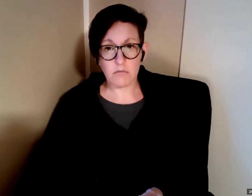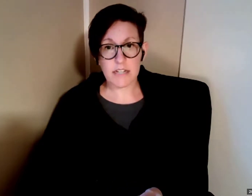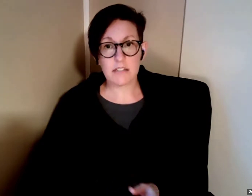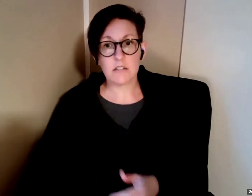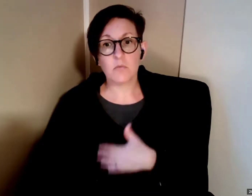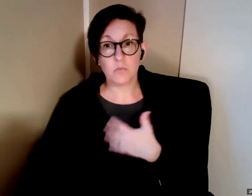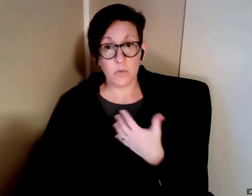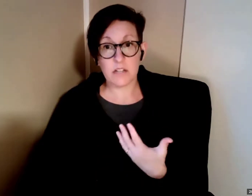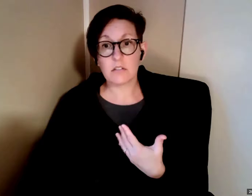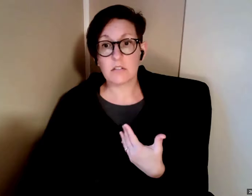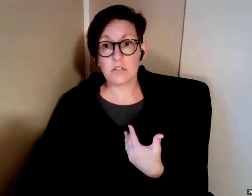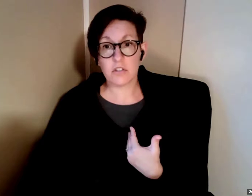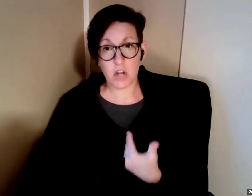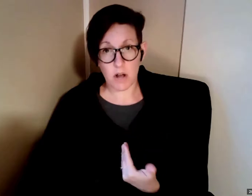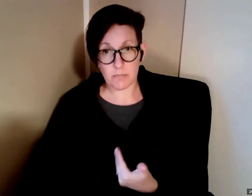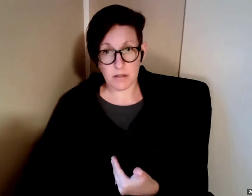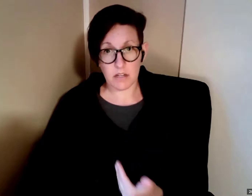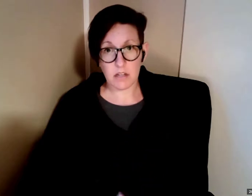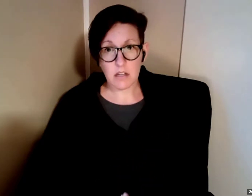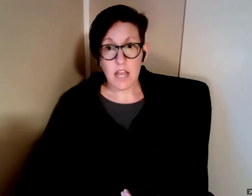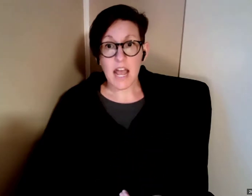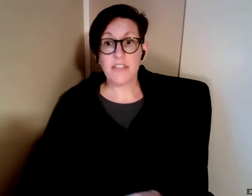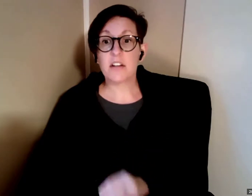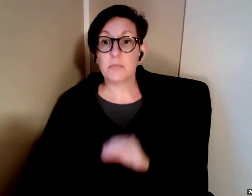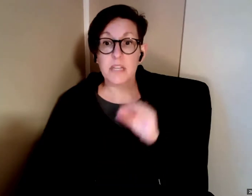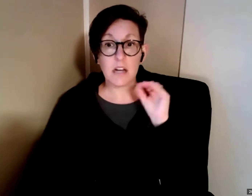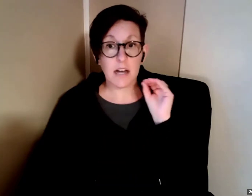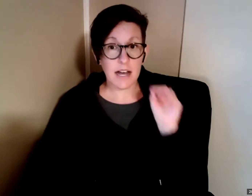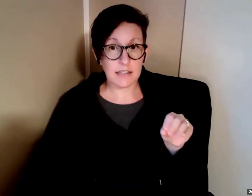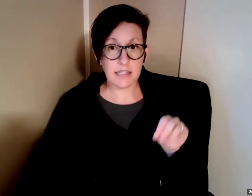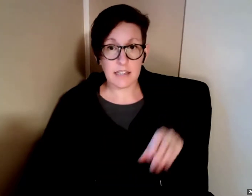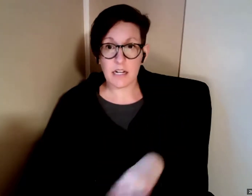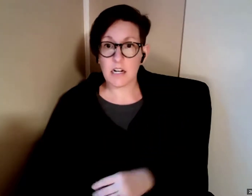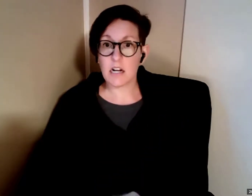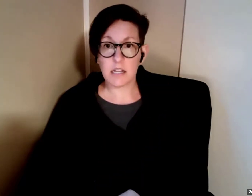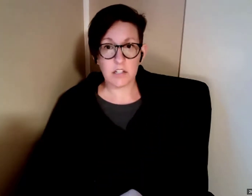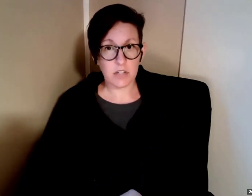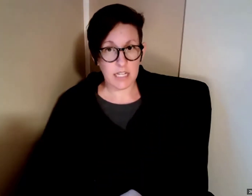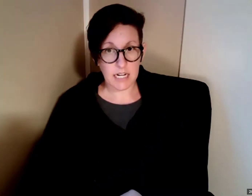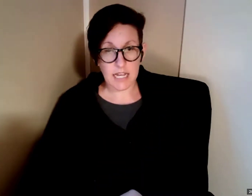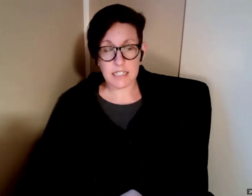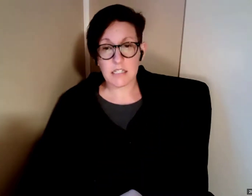Nicole she/her: Rights will show up. Yeah. And there will be a hot link fair and you can connect to the full text of the article from